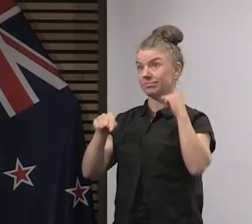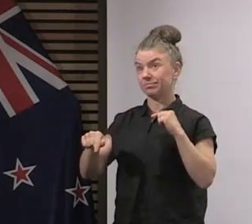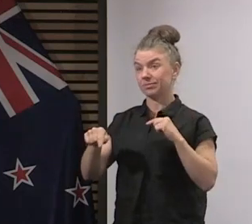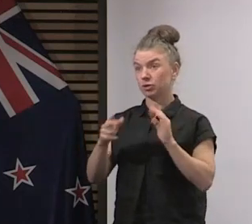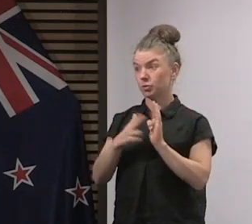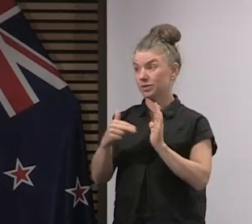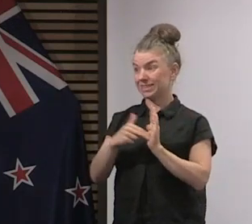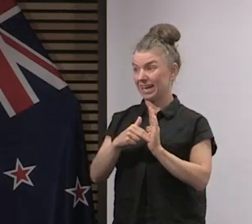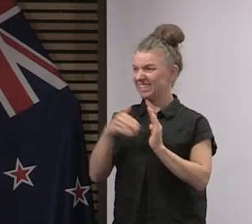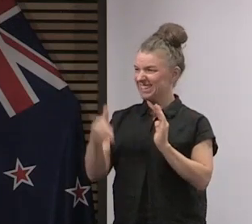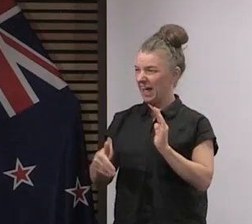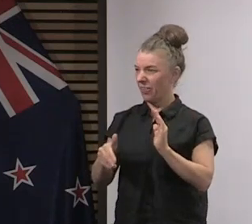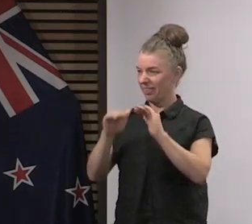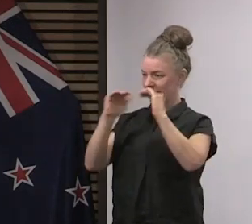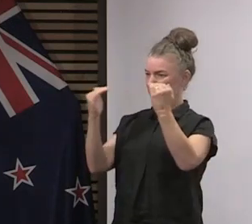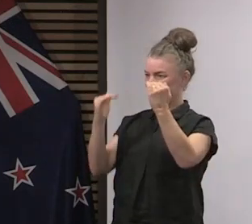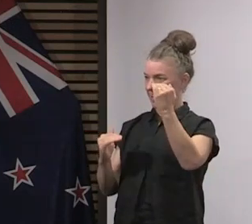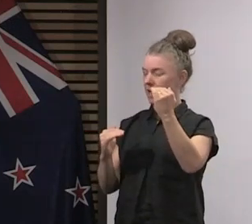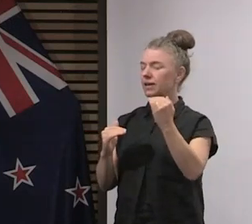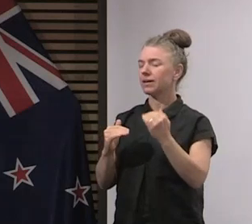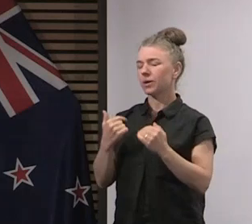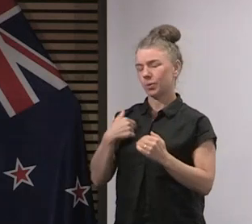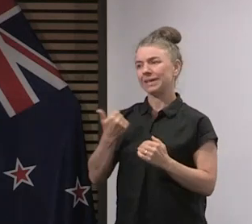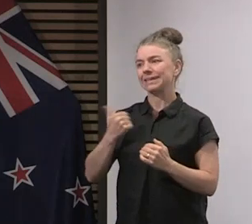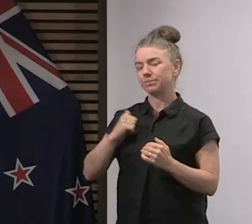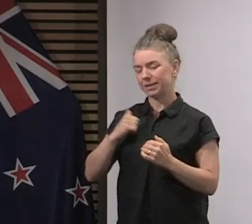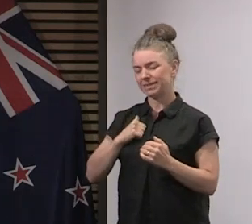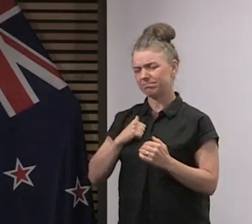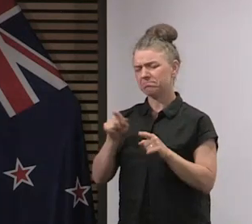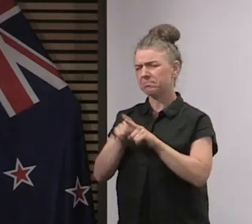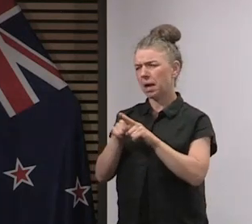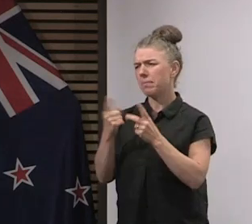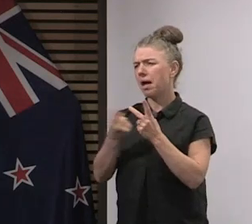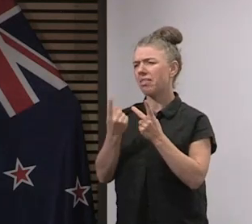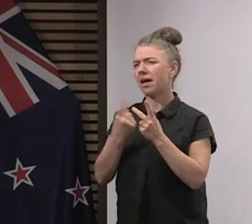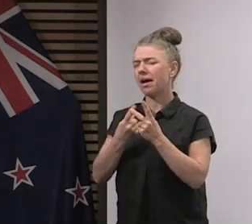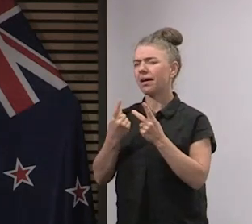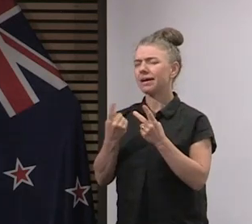north, was where there seemed to be most spread. If